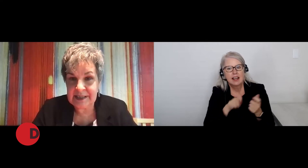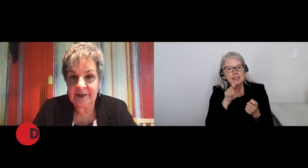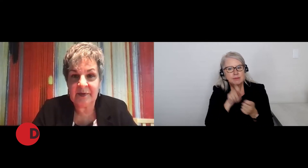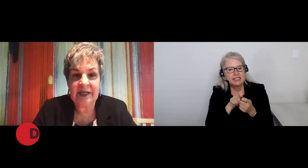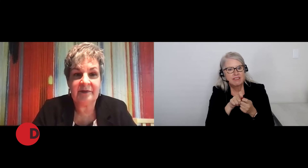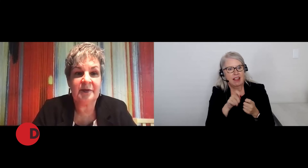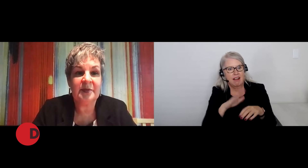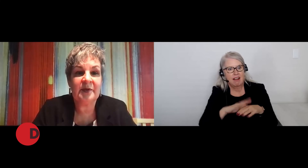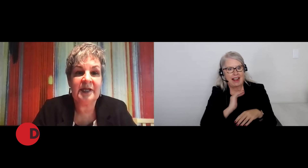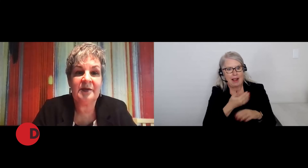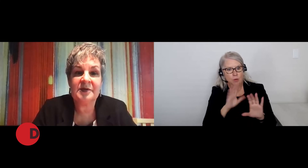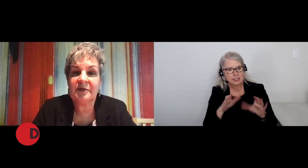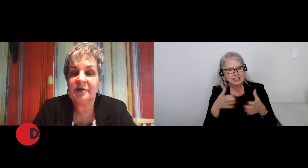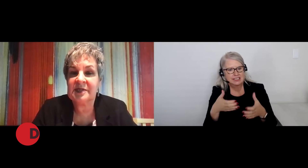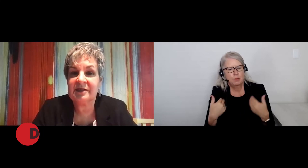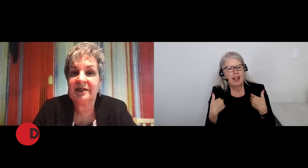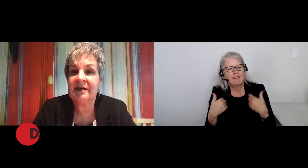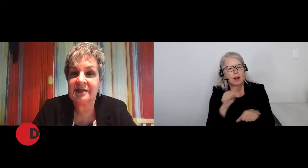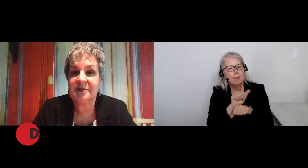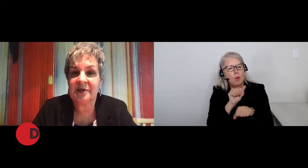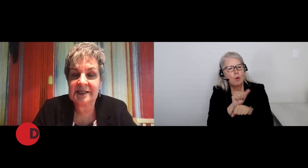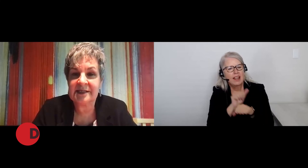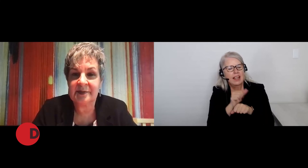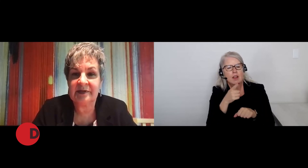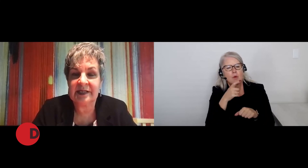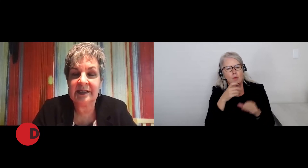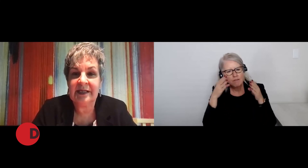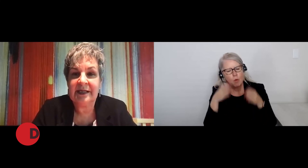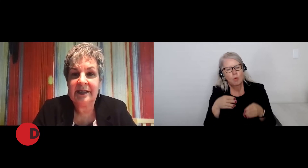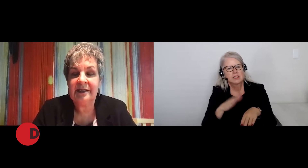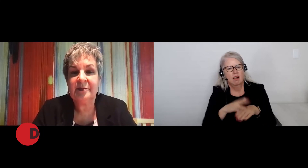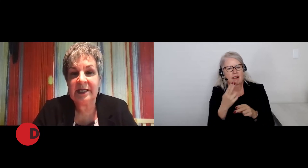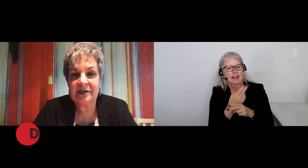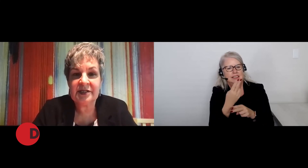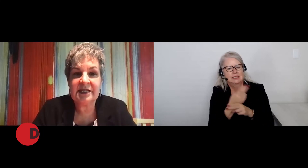Specifically on our team we have an employee who focuses on consumer